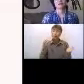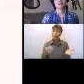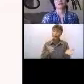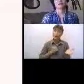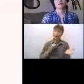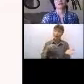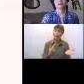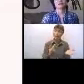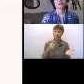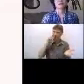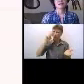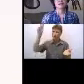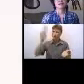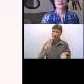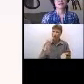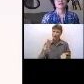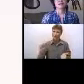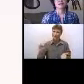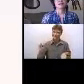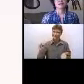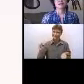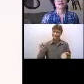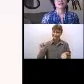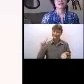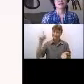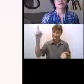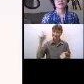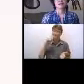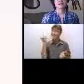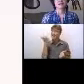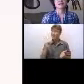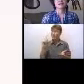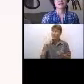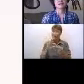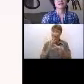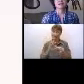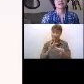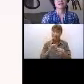includes status and non status Indigenous folks as well.